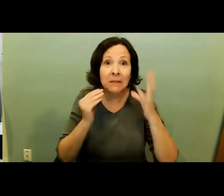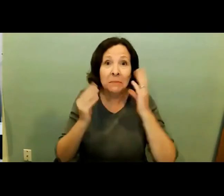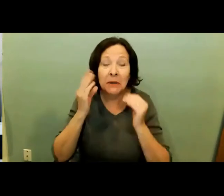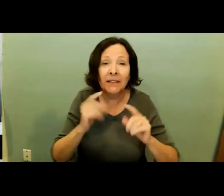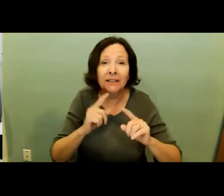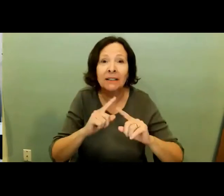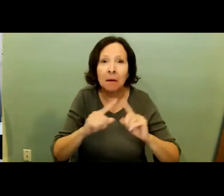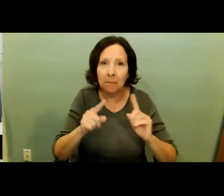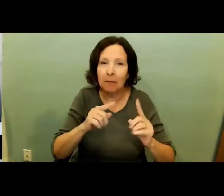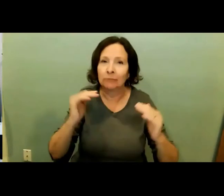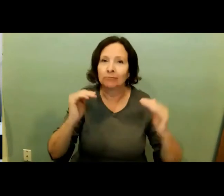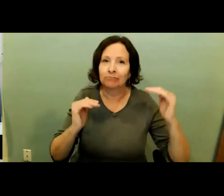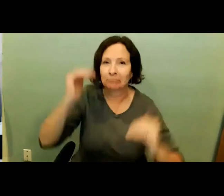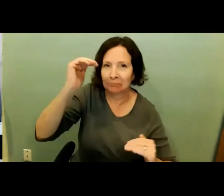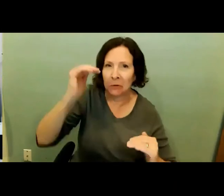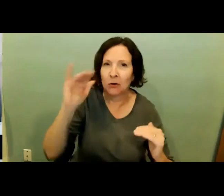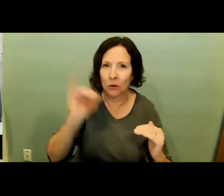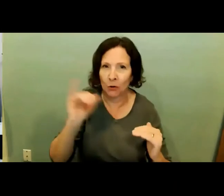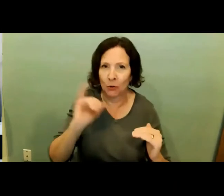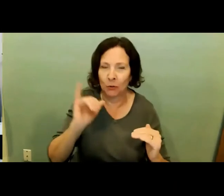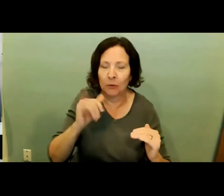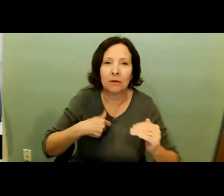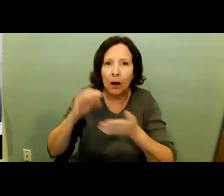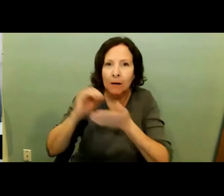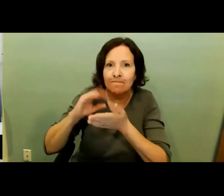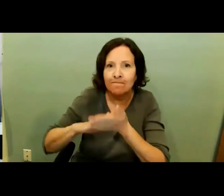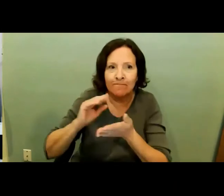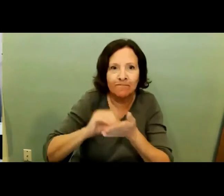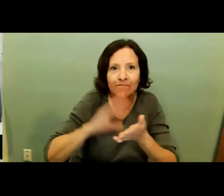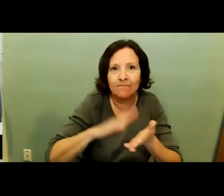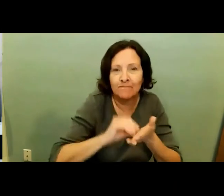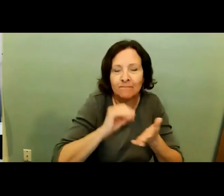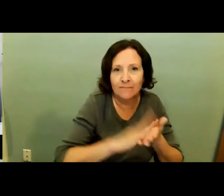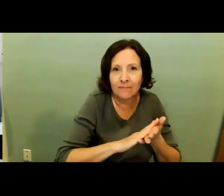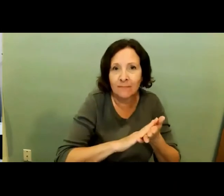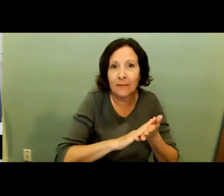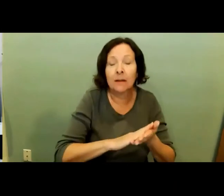the premise that students grow up and are educated in racialized context.